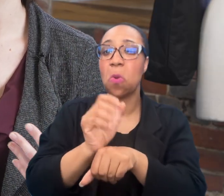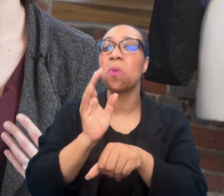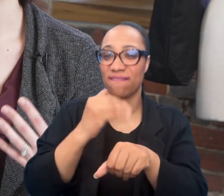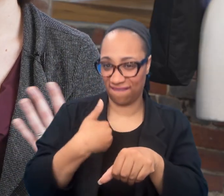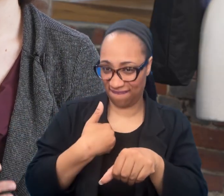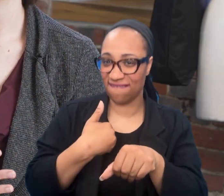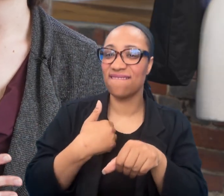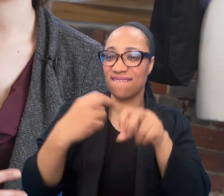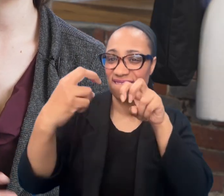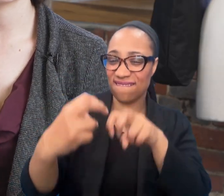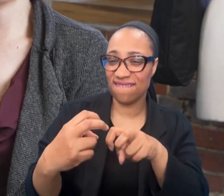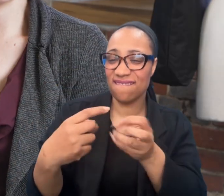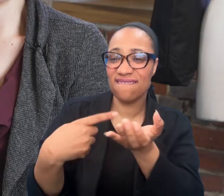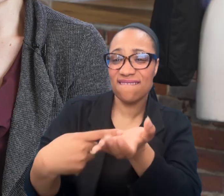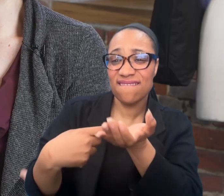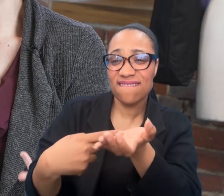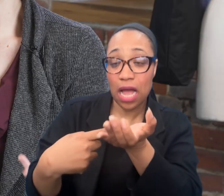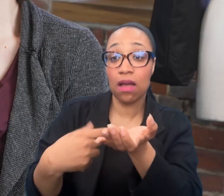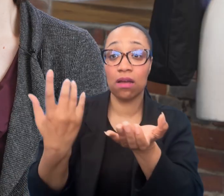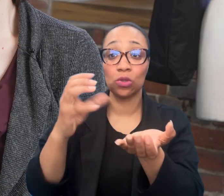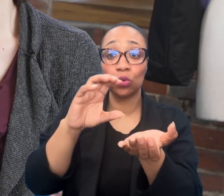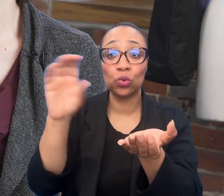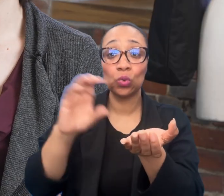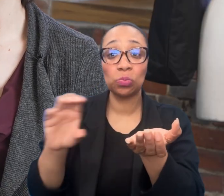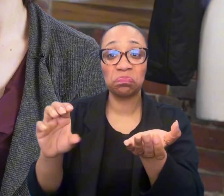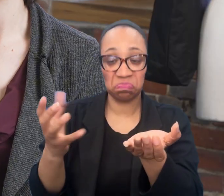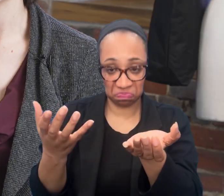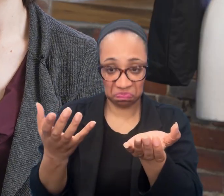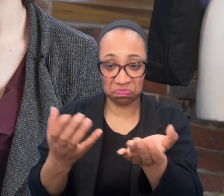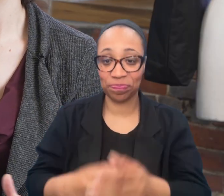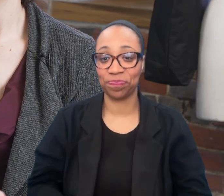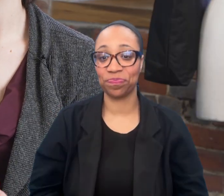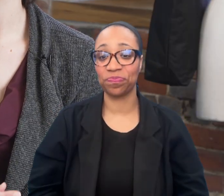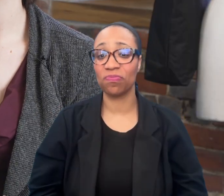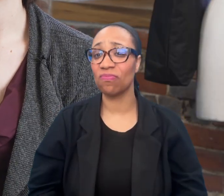they could be about return to work unboxing your pump live things like that and then on our